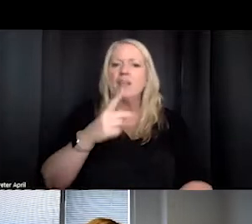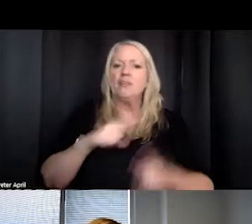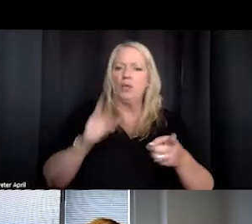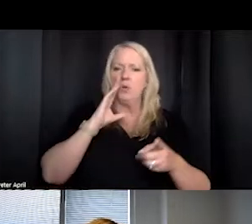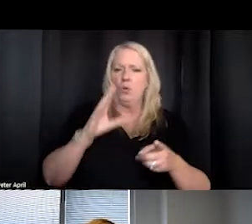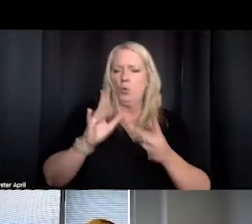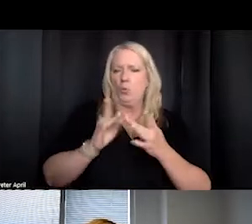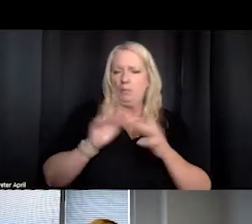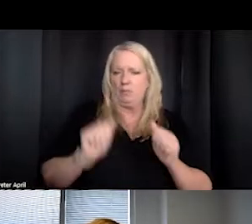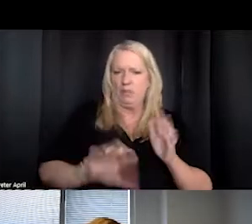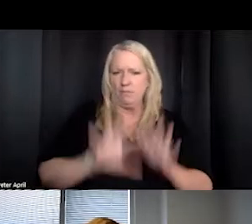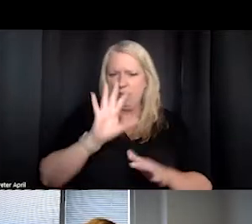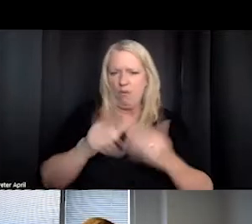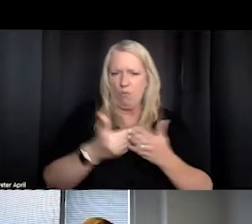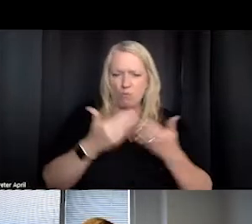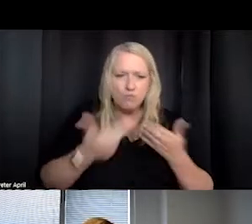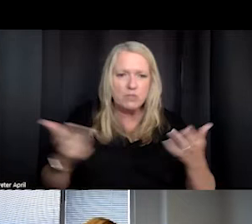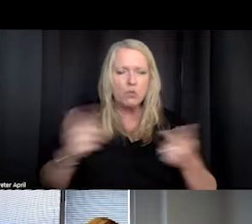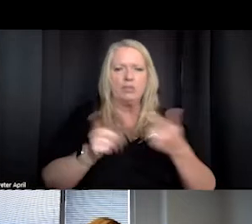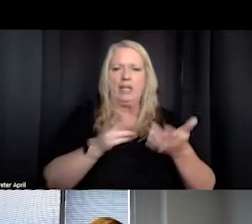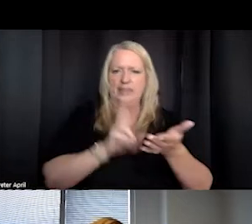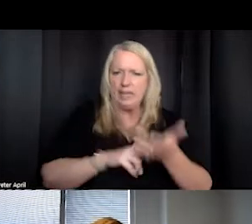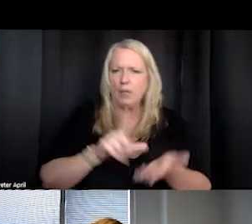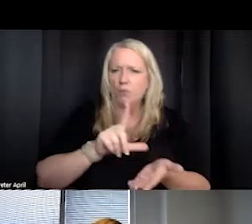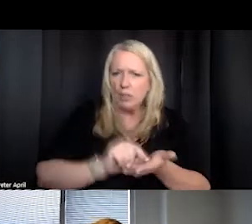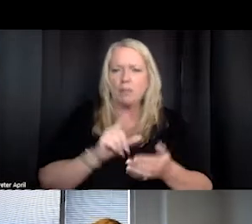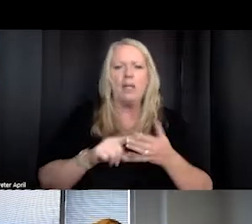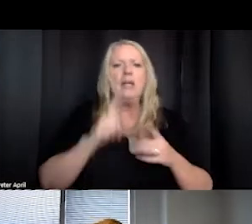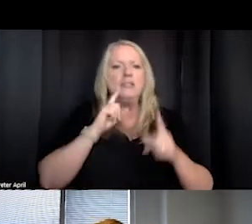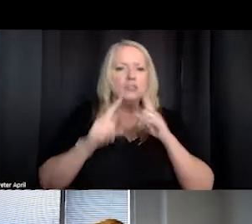FIND ALL OF THE RESOURCES. AND SIGN UP FOR THAT NEWSLETTER. IT IS TALK.CRISISNOW.COM.